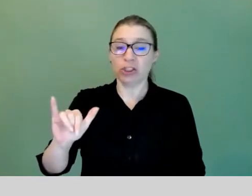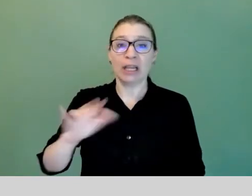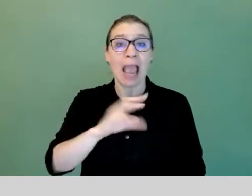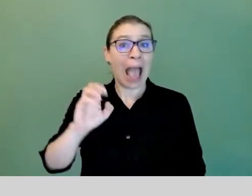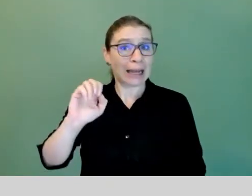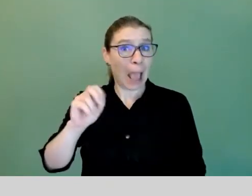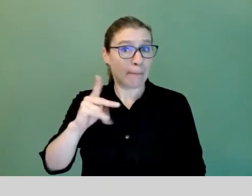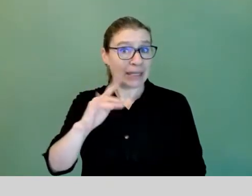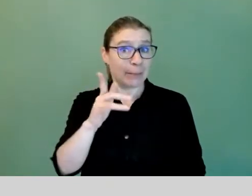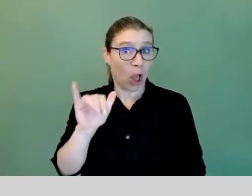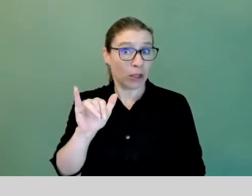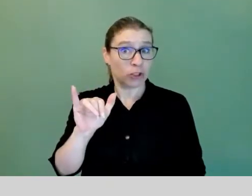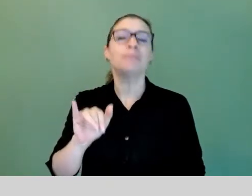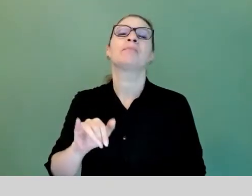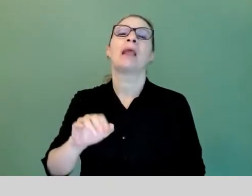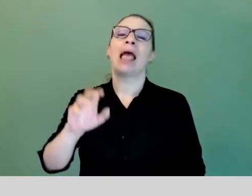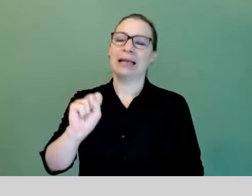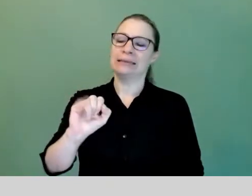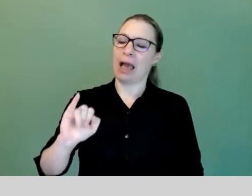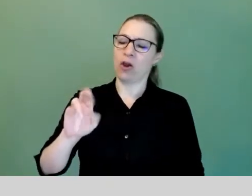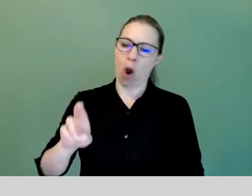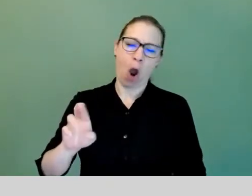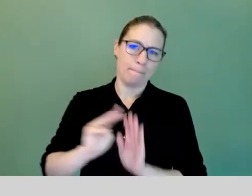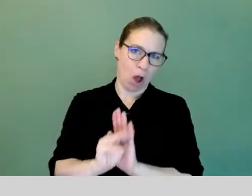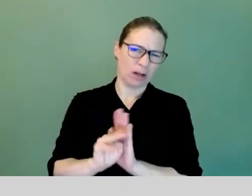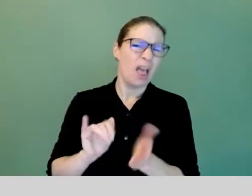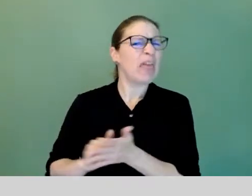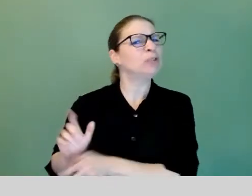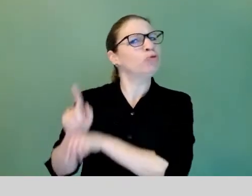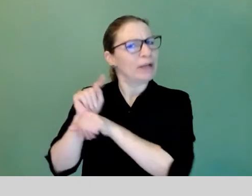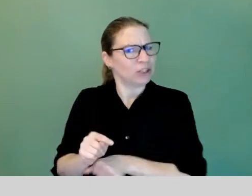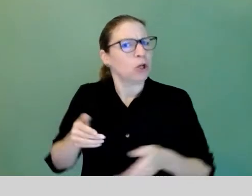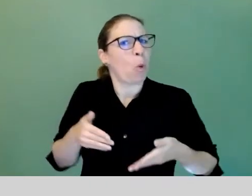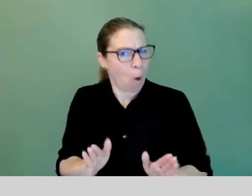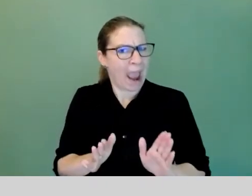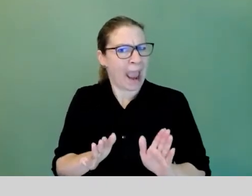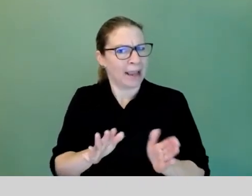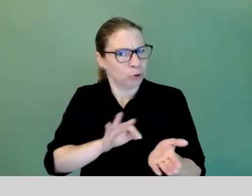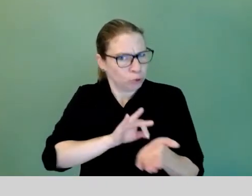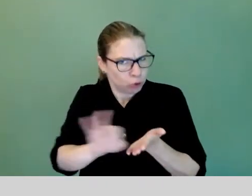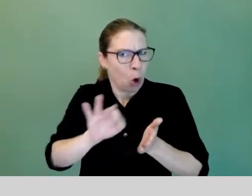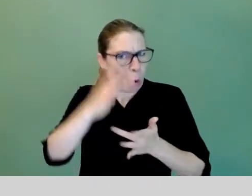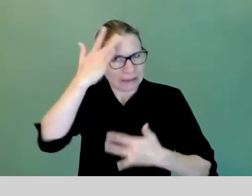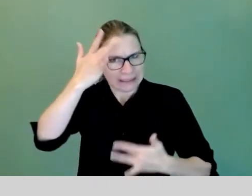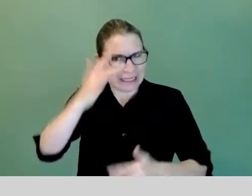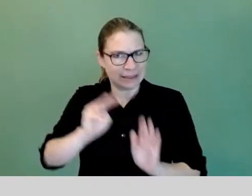were SIR models, as they are a traditional backbone of disease modeling. S-I-R stands for susceptible, infected, recovered modeling.